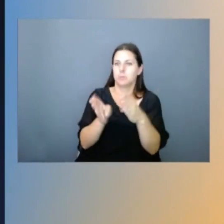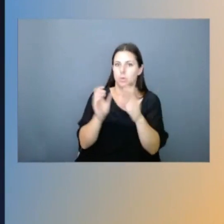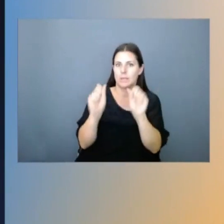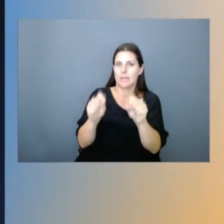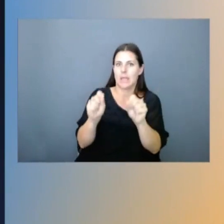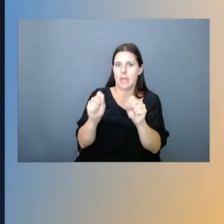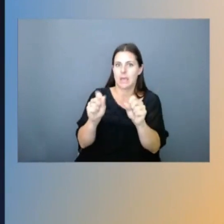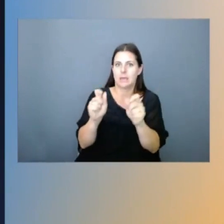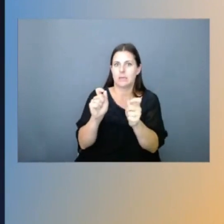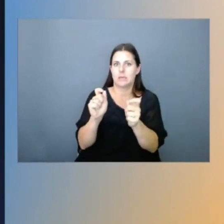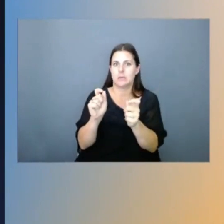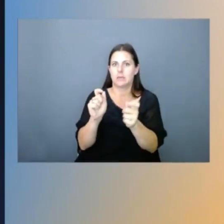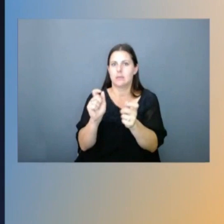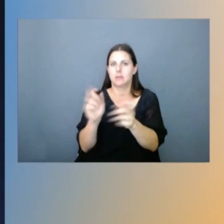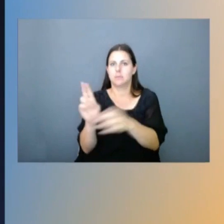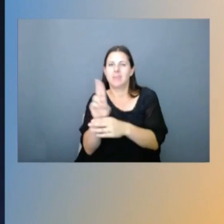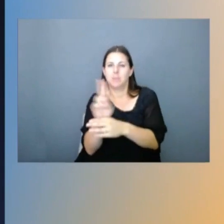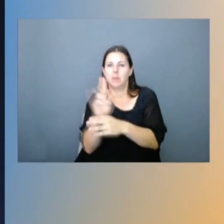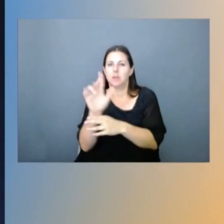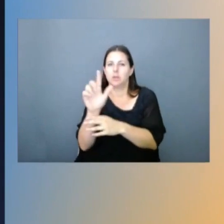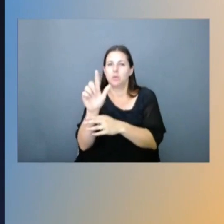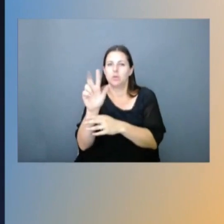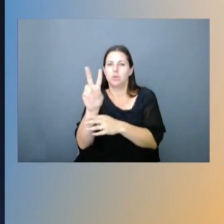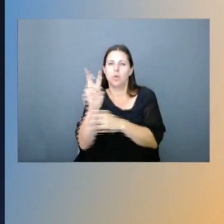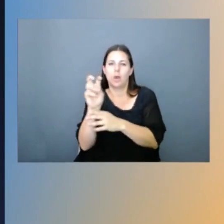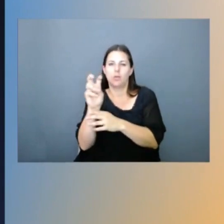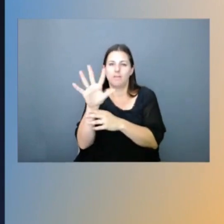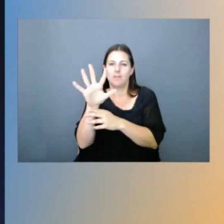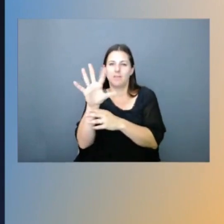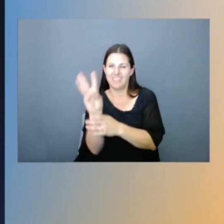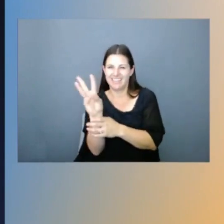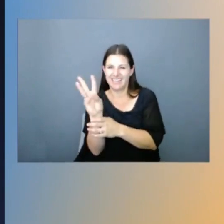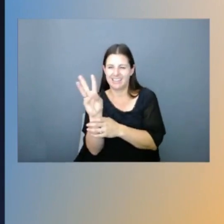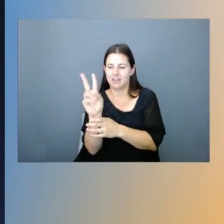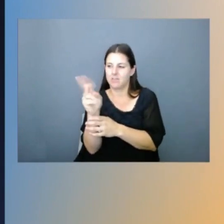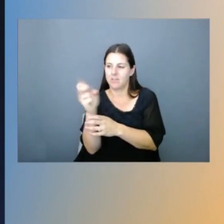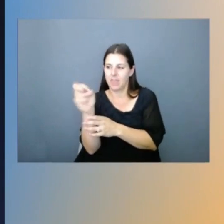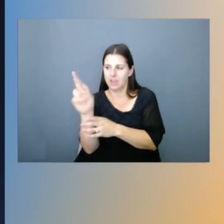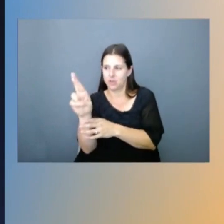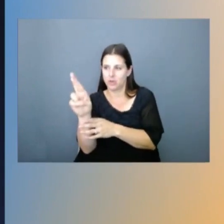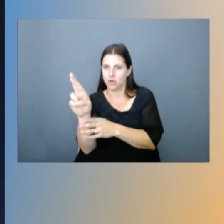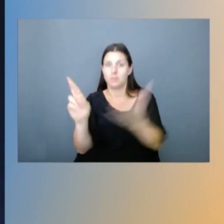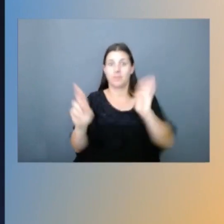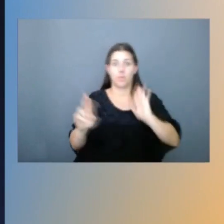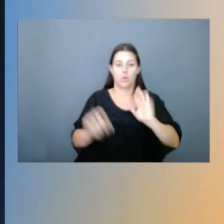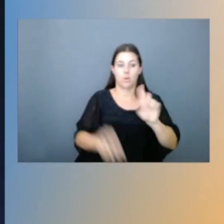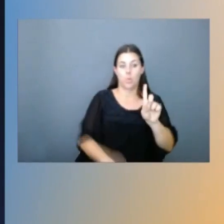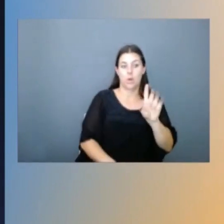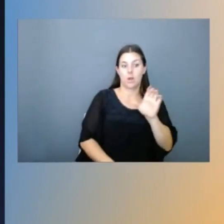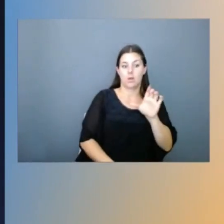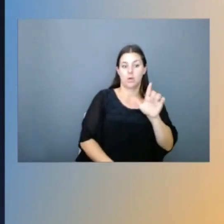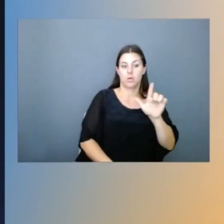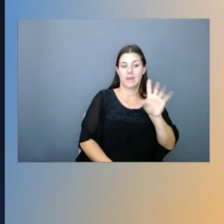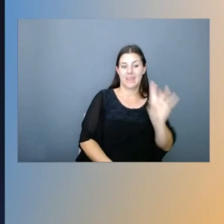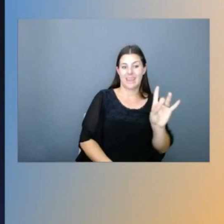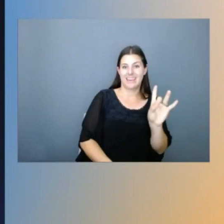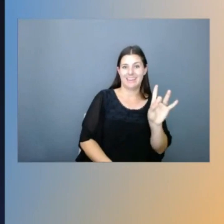256-bit vectors, whereas we had 128 with NEON, and that is just doubling